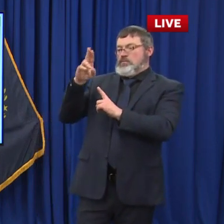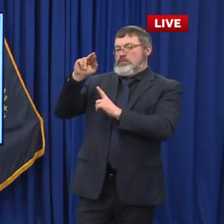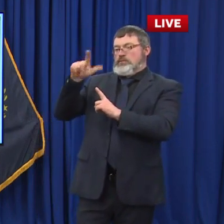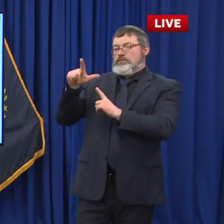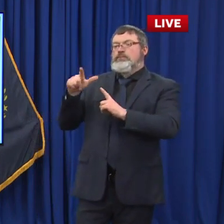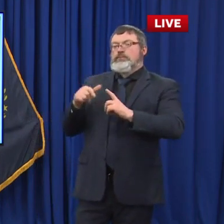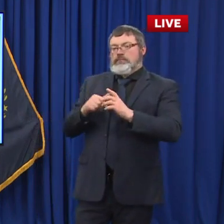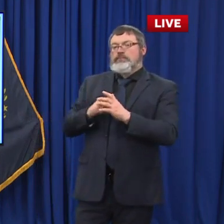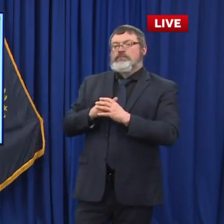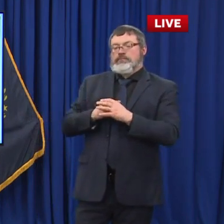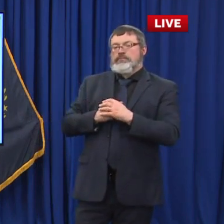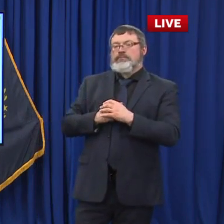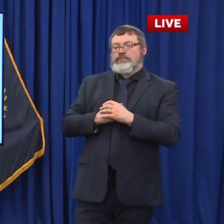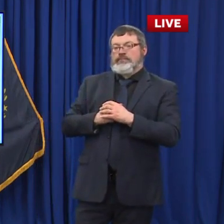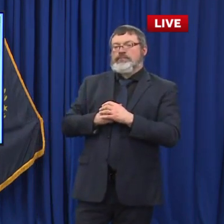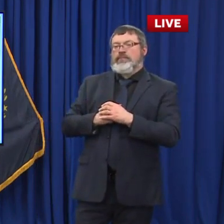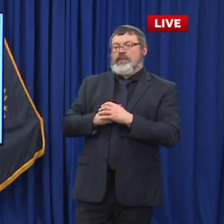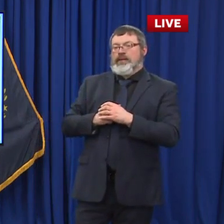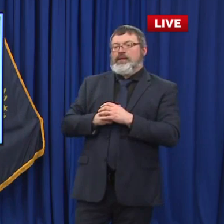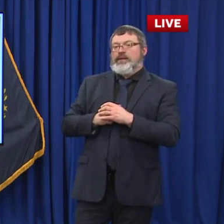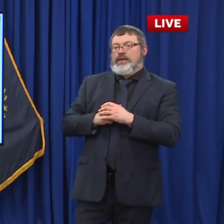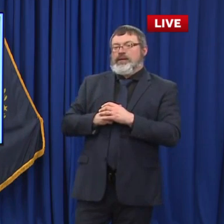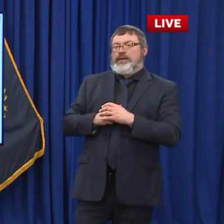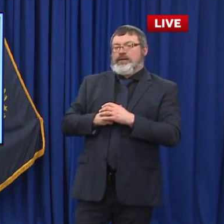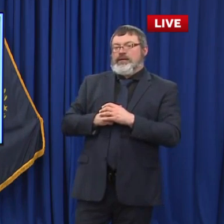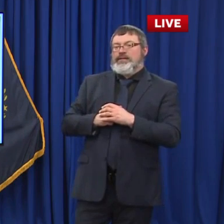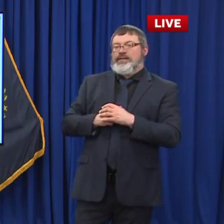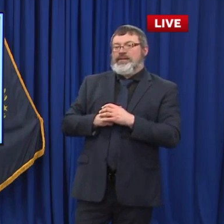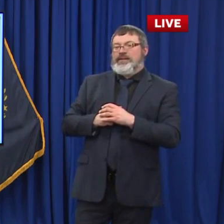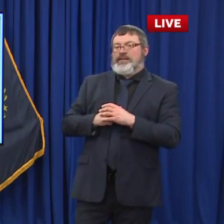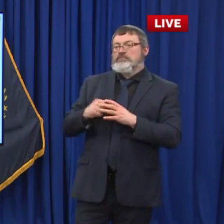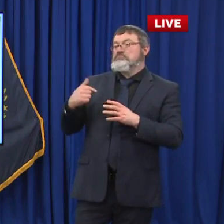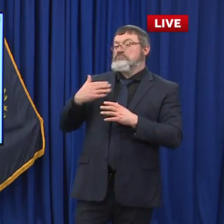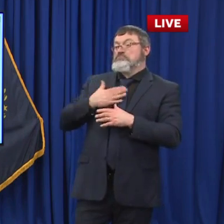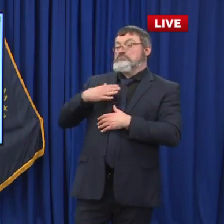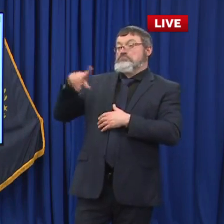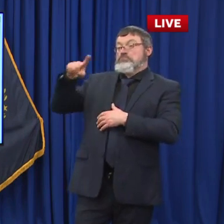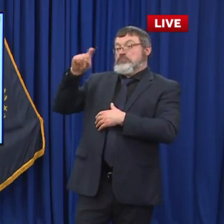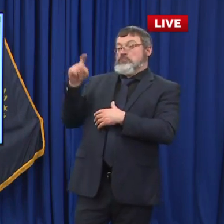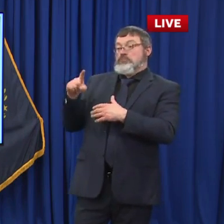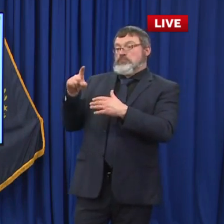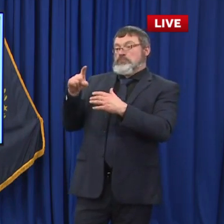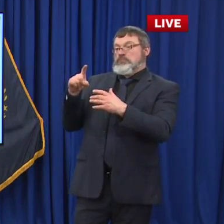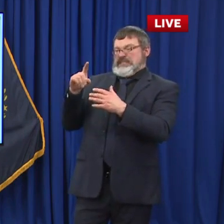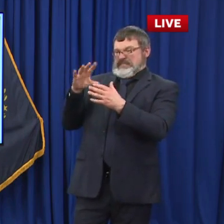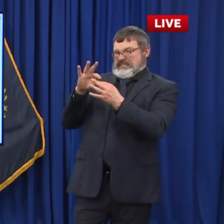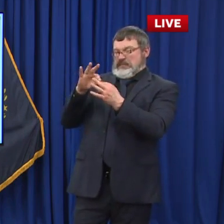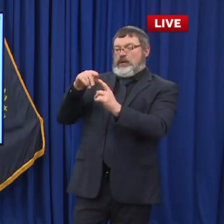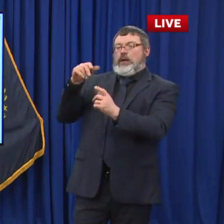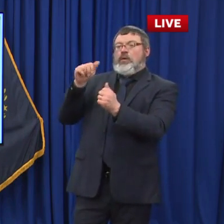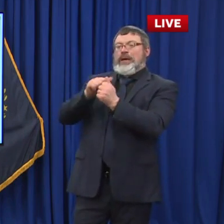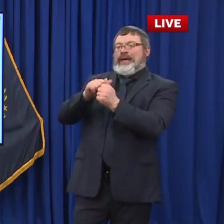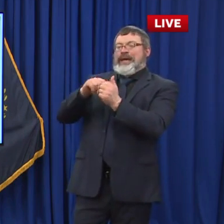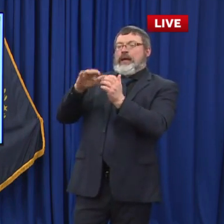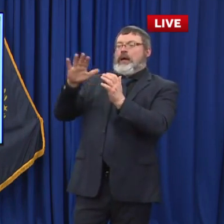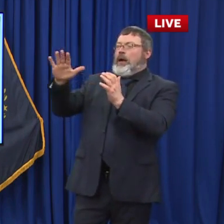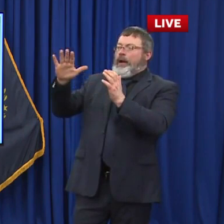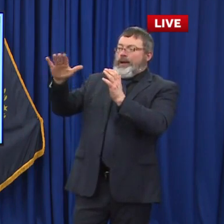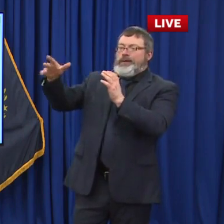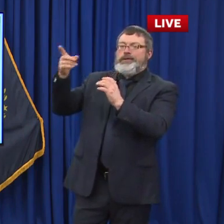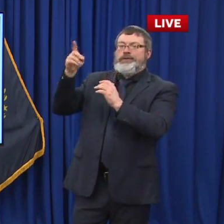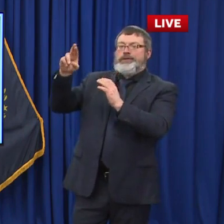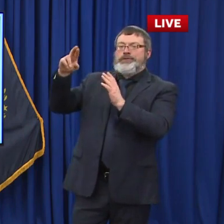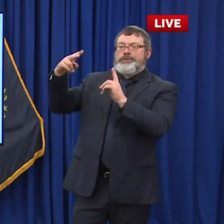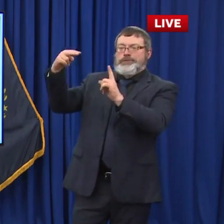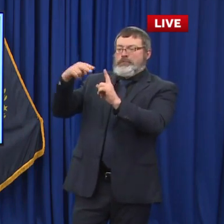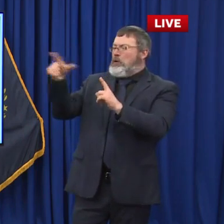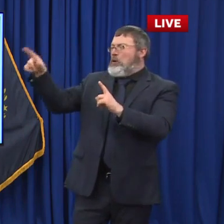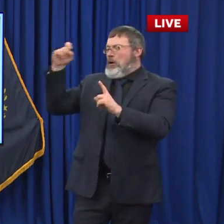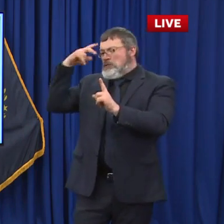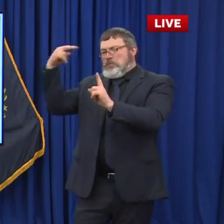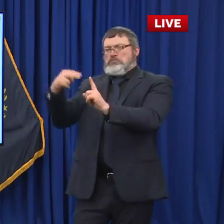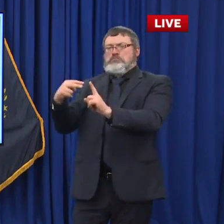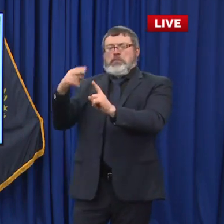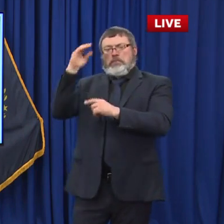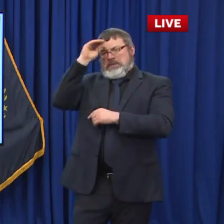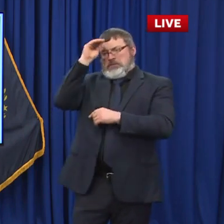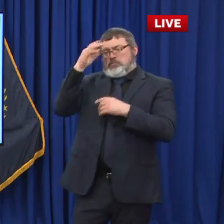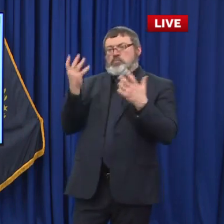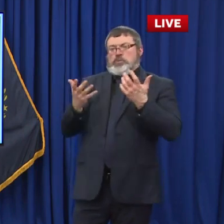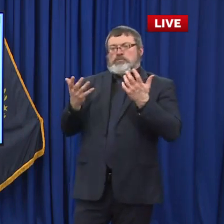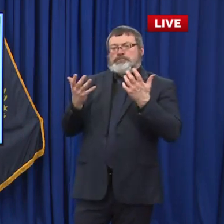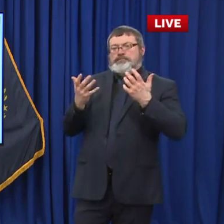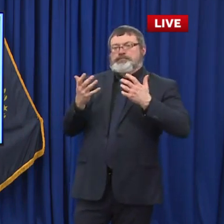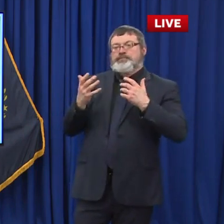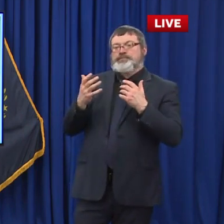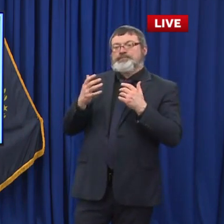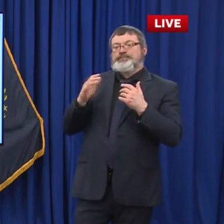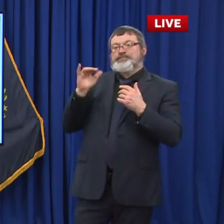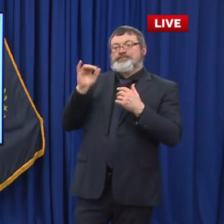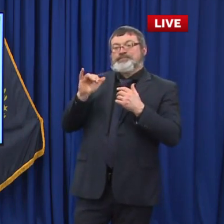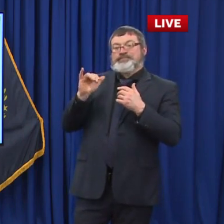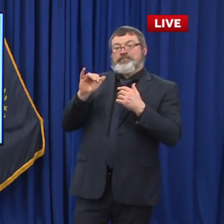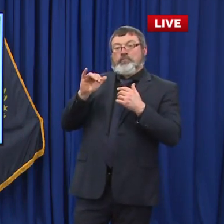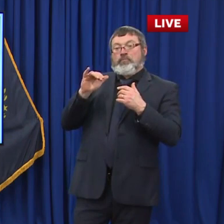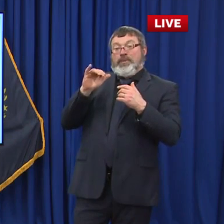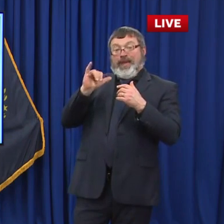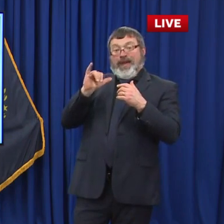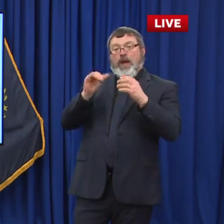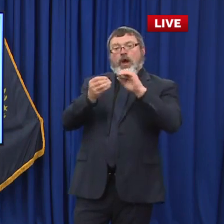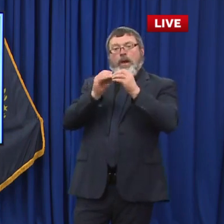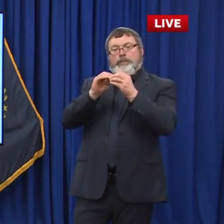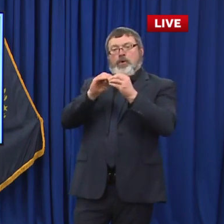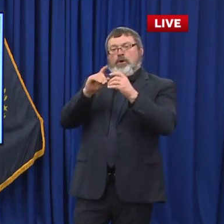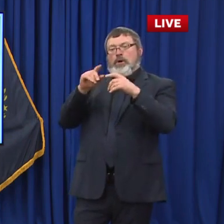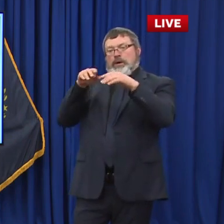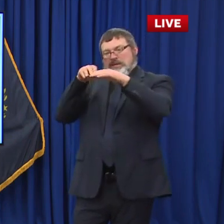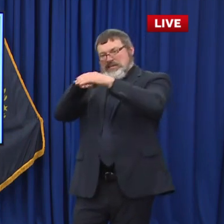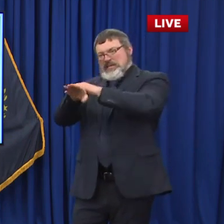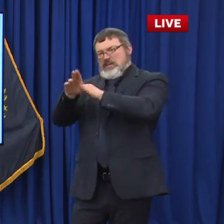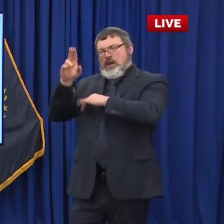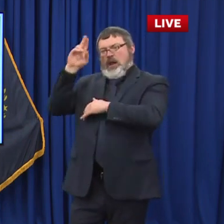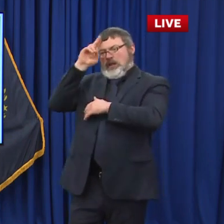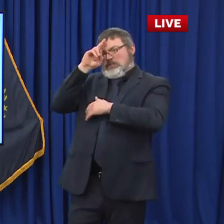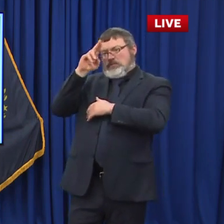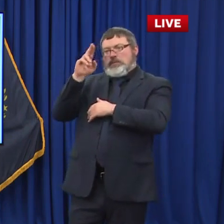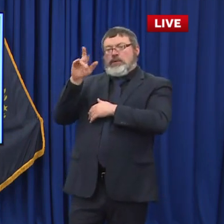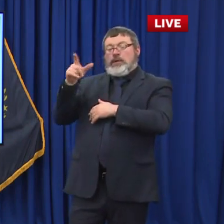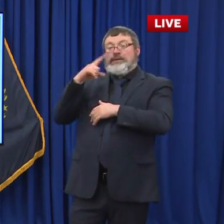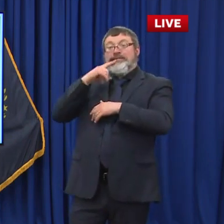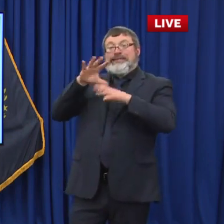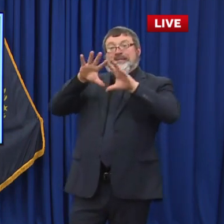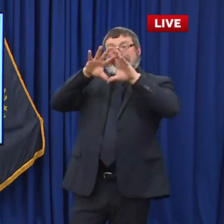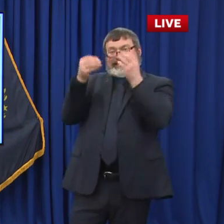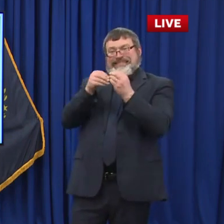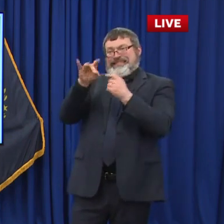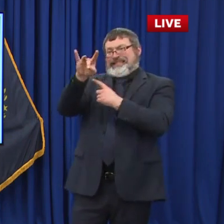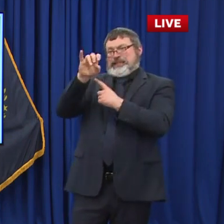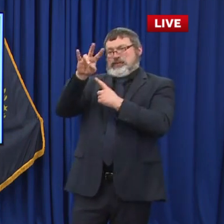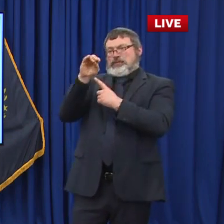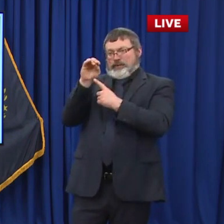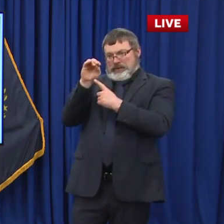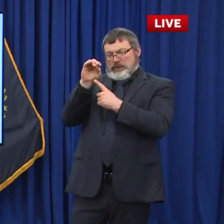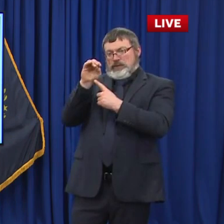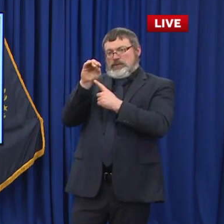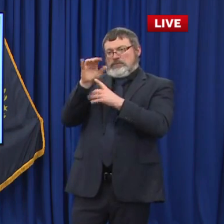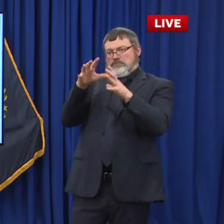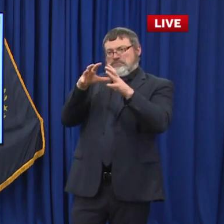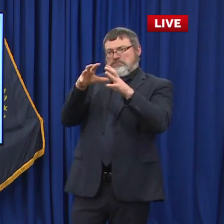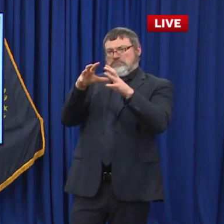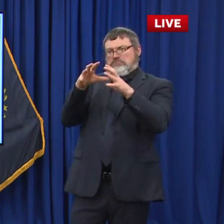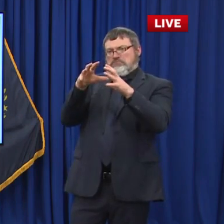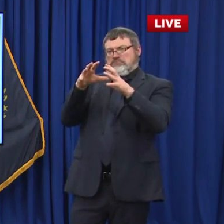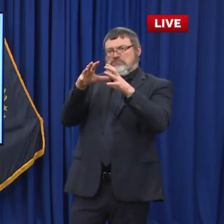THERE ANOTHER QUESTION COMES FROM MICHAEL GRAHAM WITH THE NEW HAMPSHIRE JOURNAL MICHAEL.